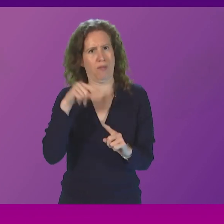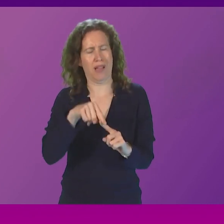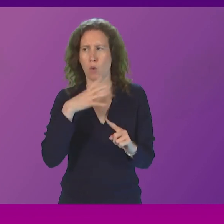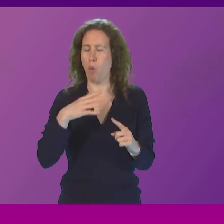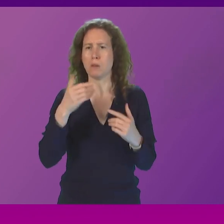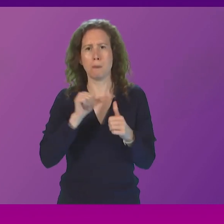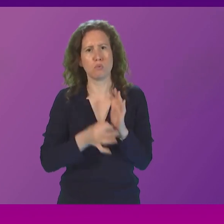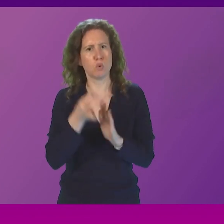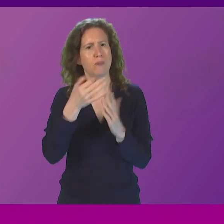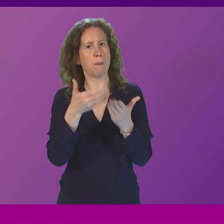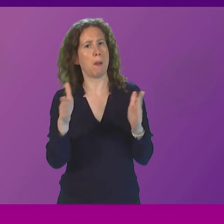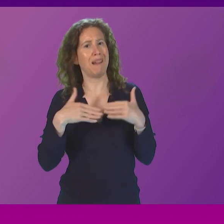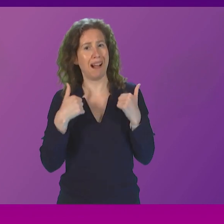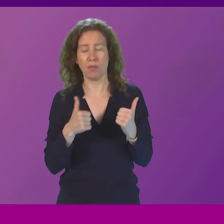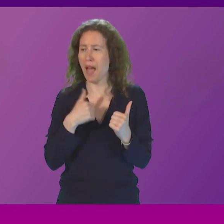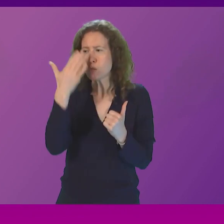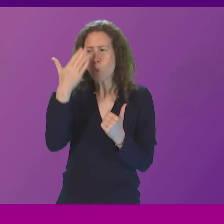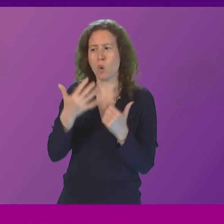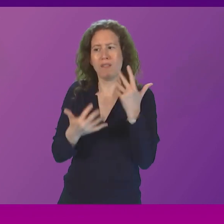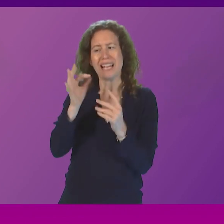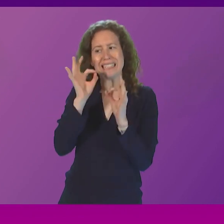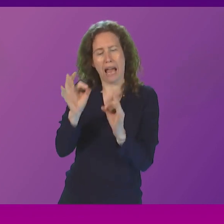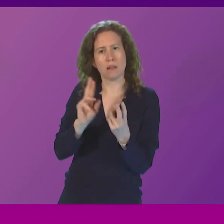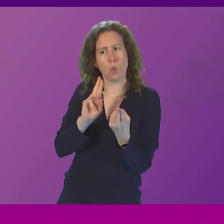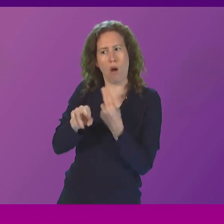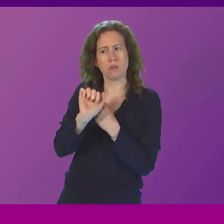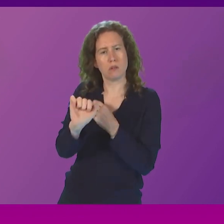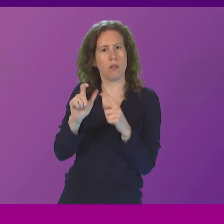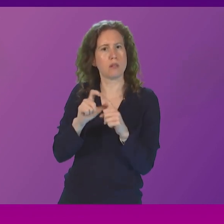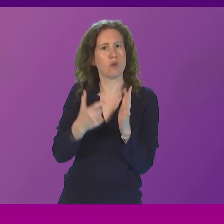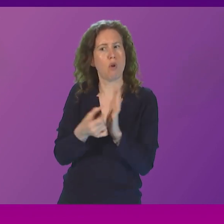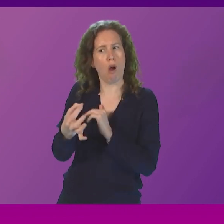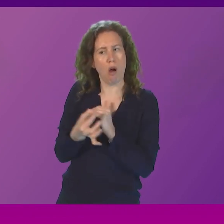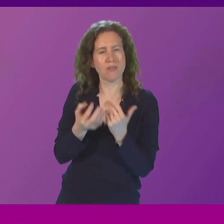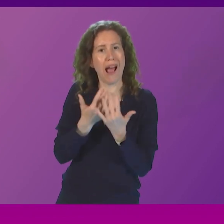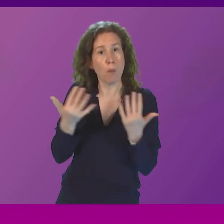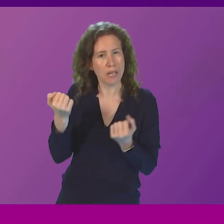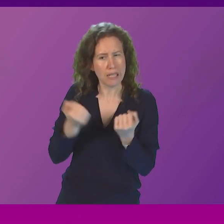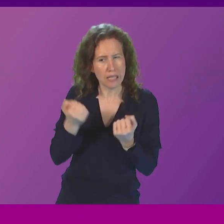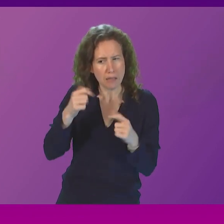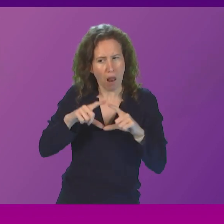I do not have to hand the exact figure that Douglas Ross has asked for, but I know that